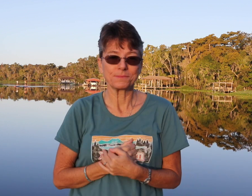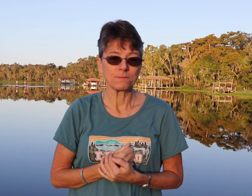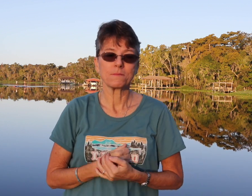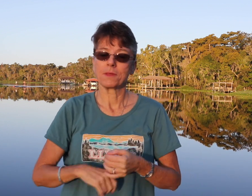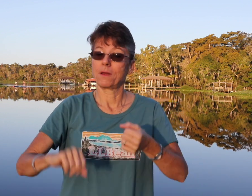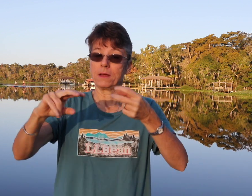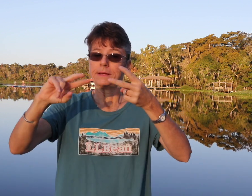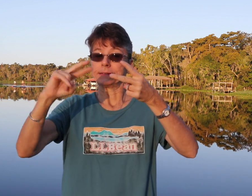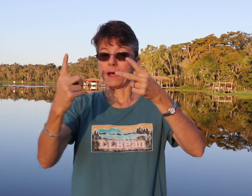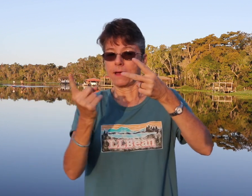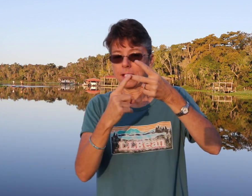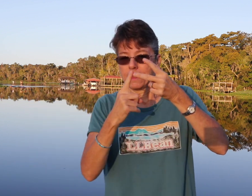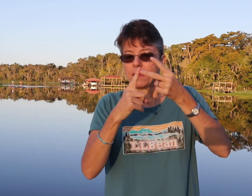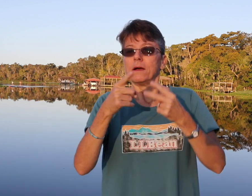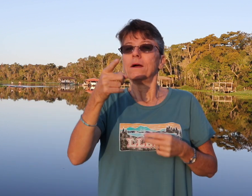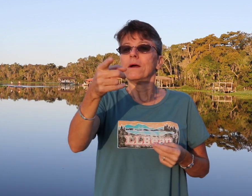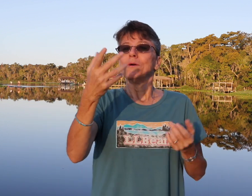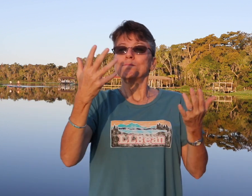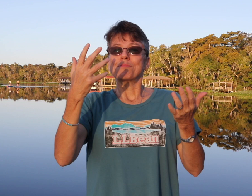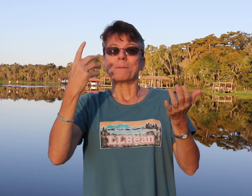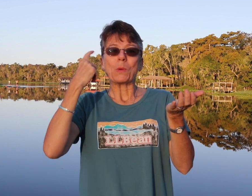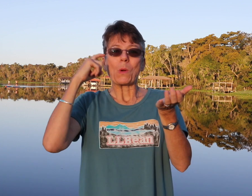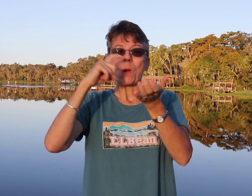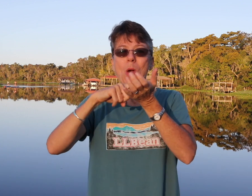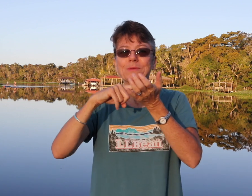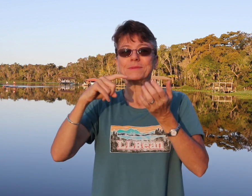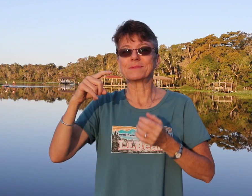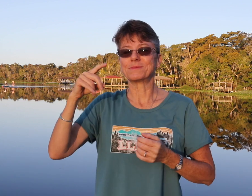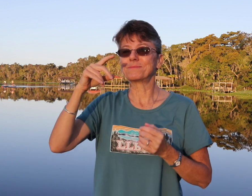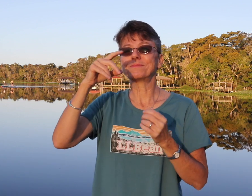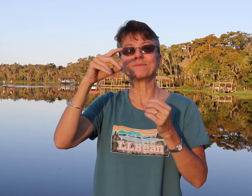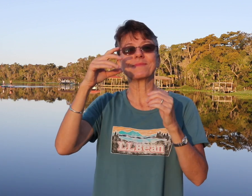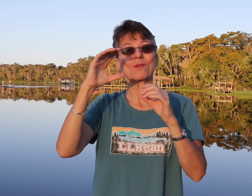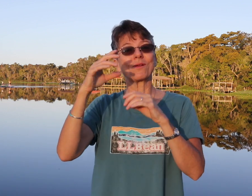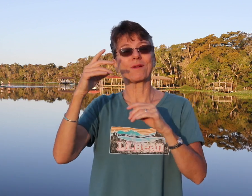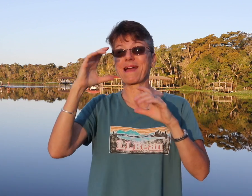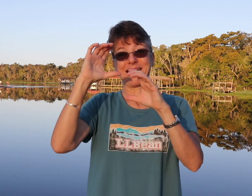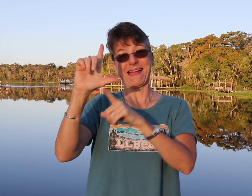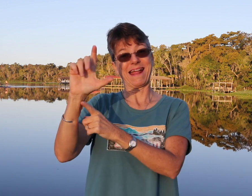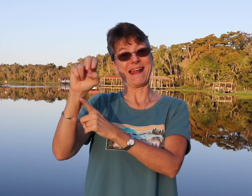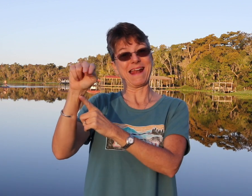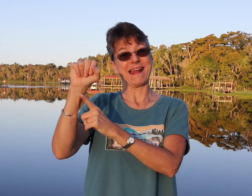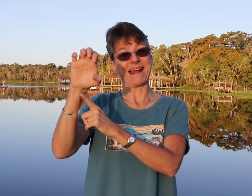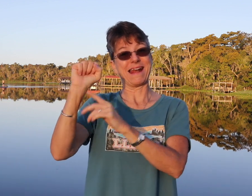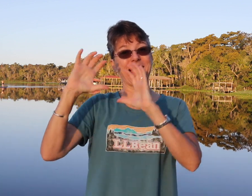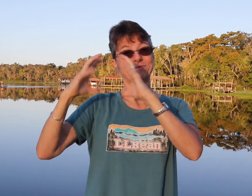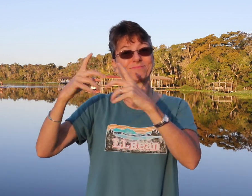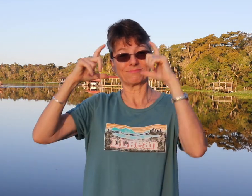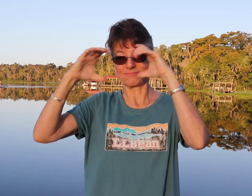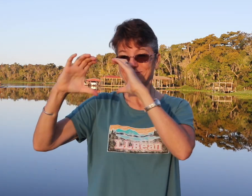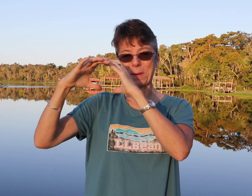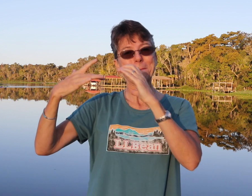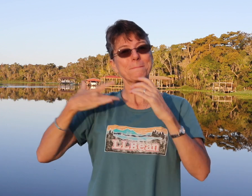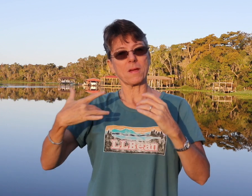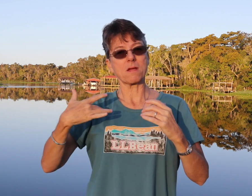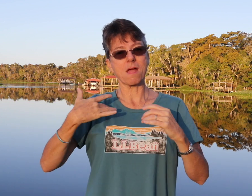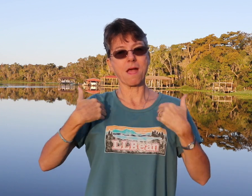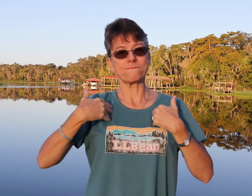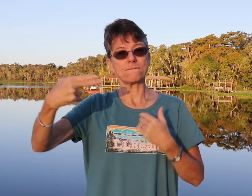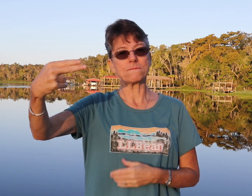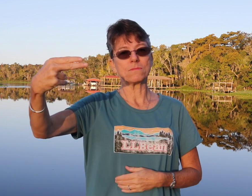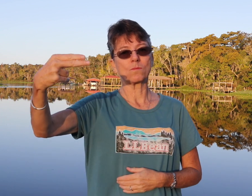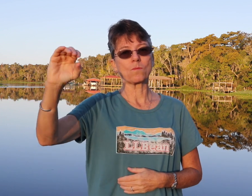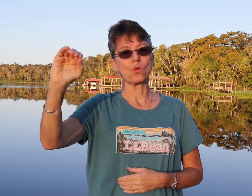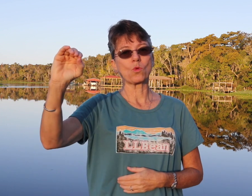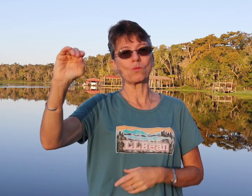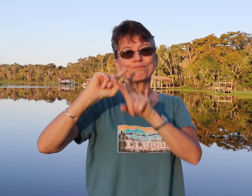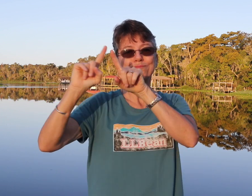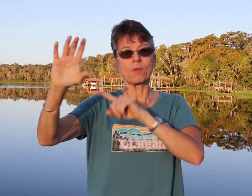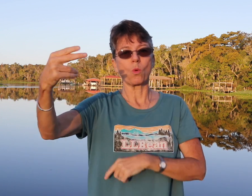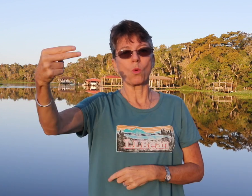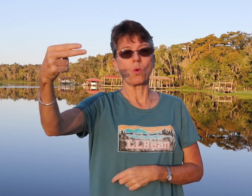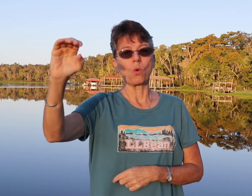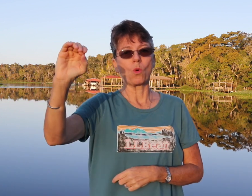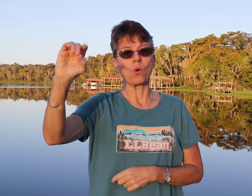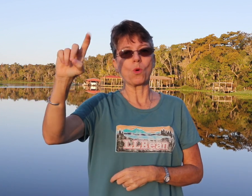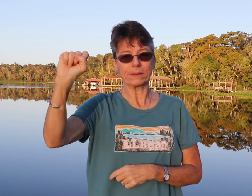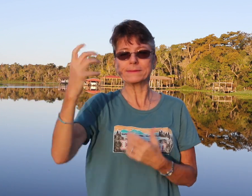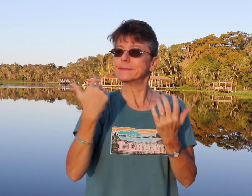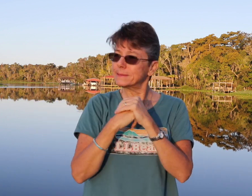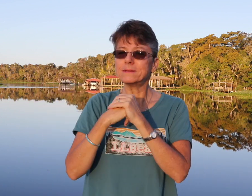NOW ONTO THE SECOND PART....YOU MAY NOTICE THERE ARE HOODS FOR CAMERA LENSES.